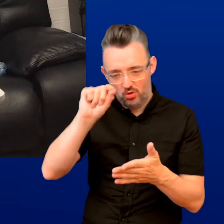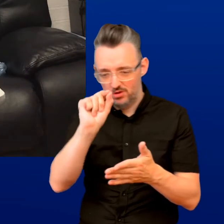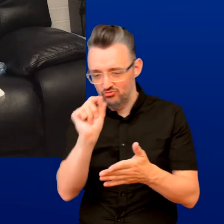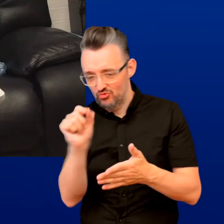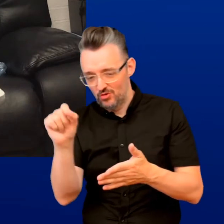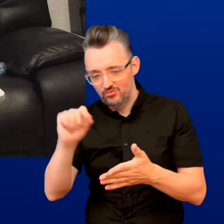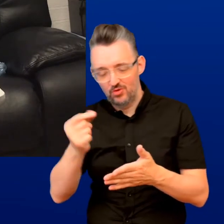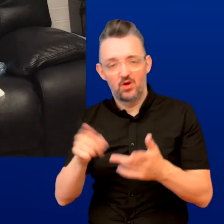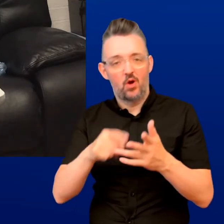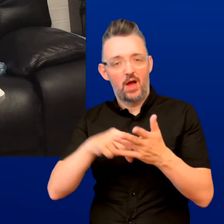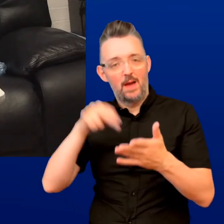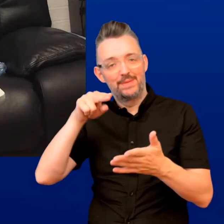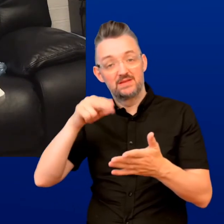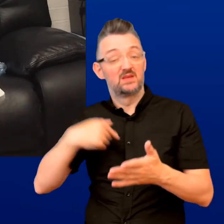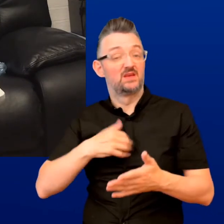marks using pens or paint brushes. I personally would prefer